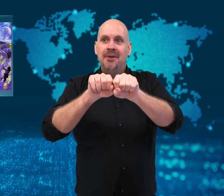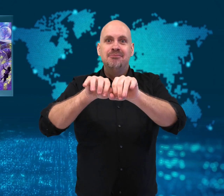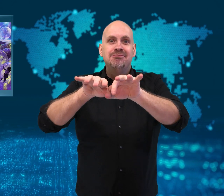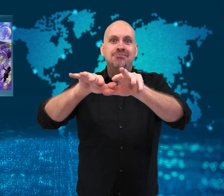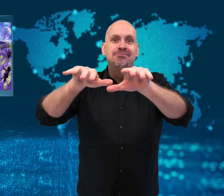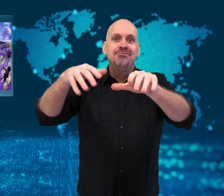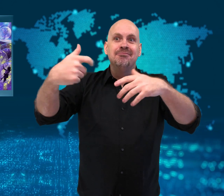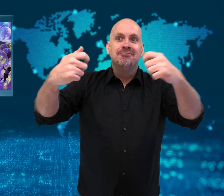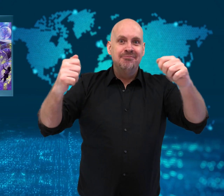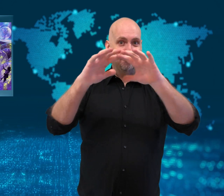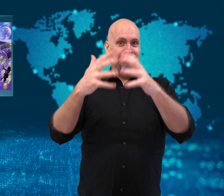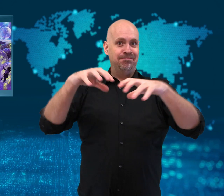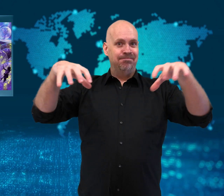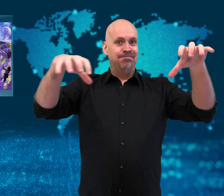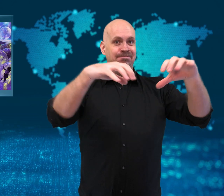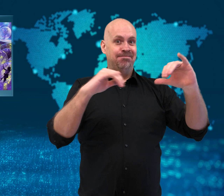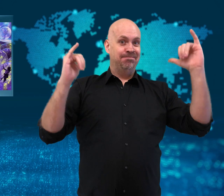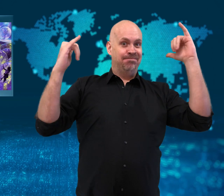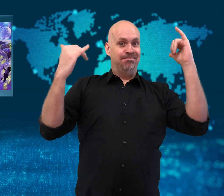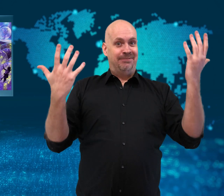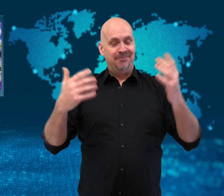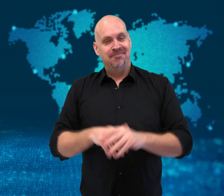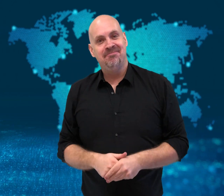during the COVID-19 era.